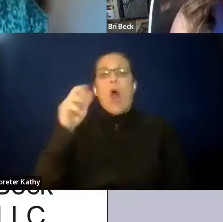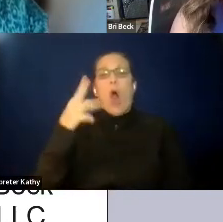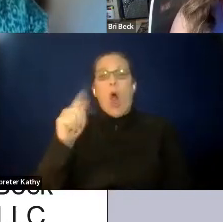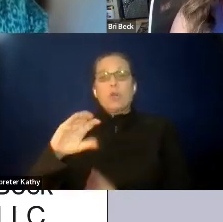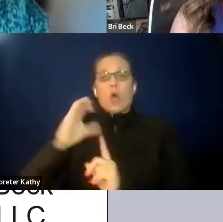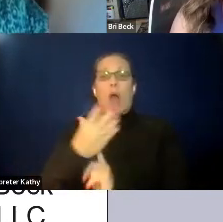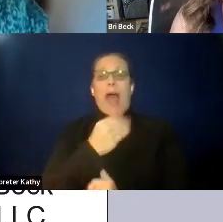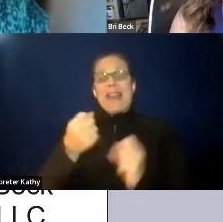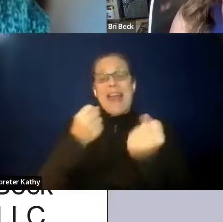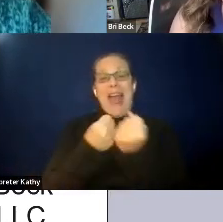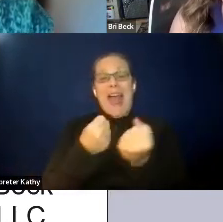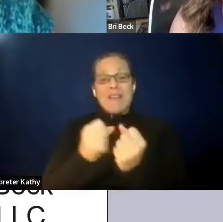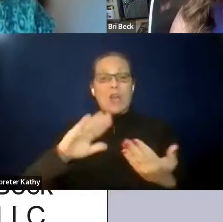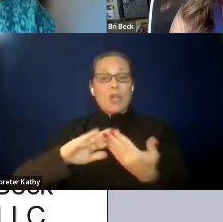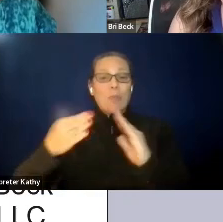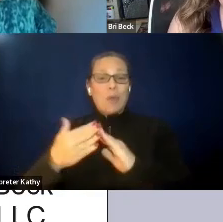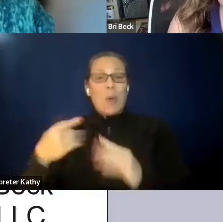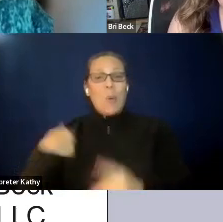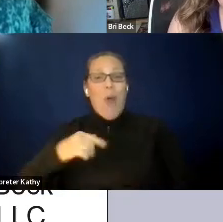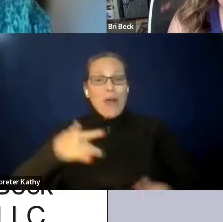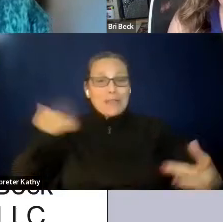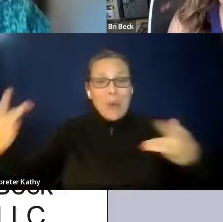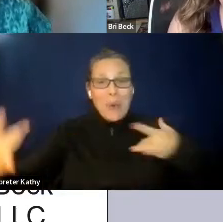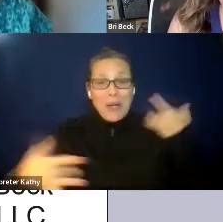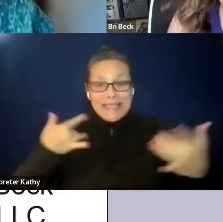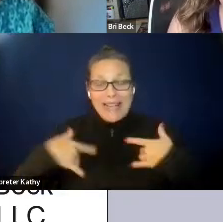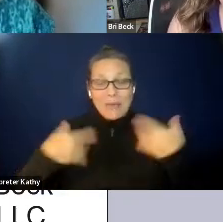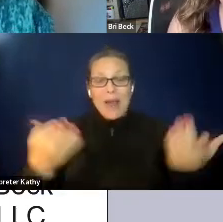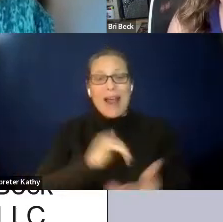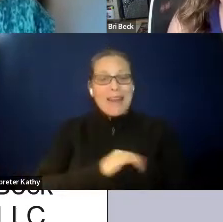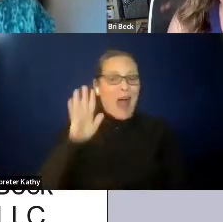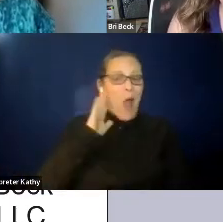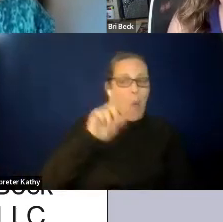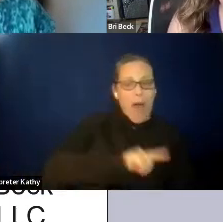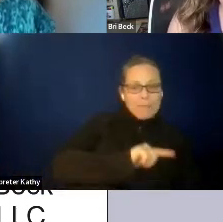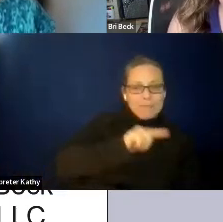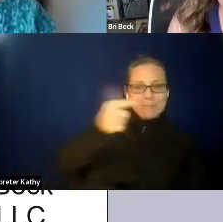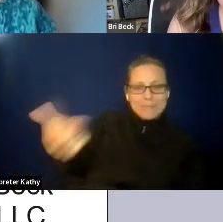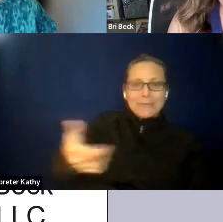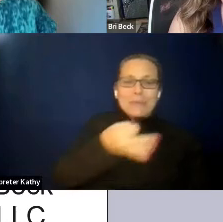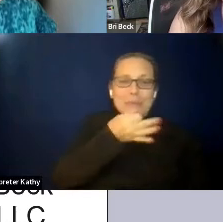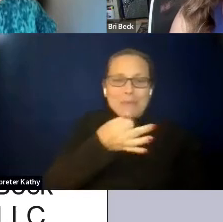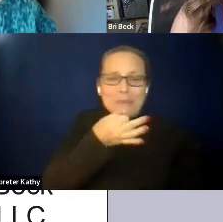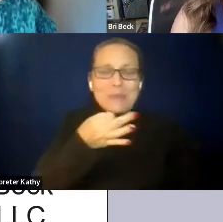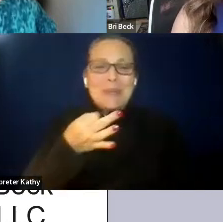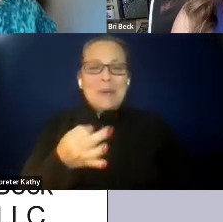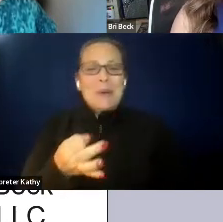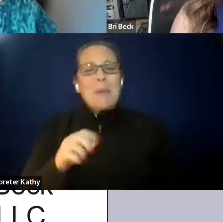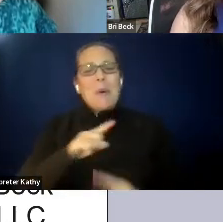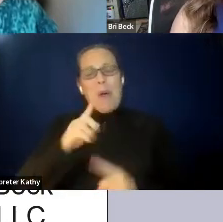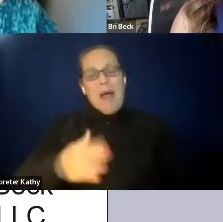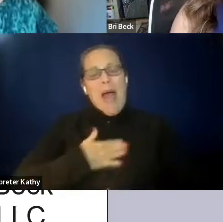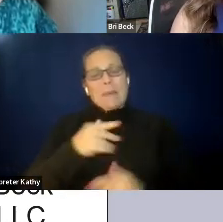the arts and culture coordinator of Access Living and active